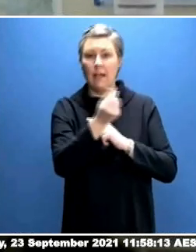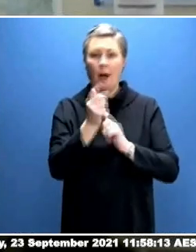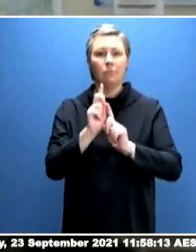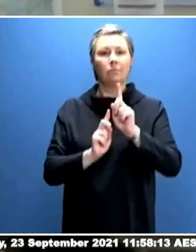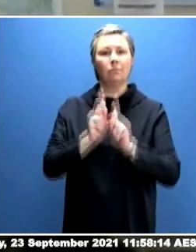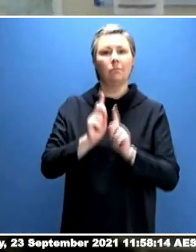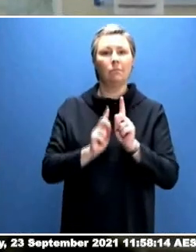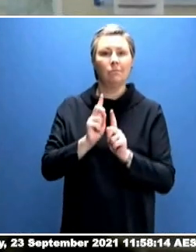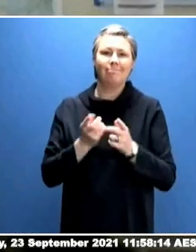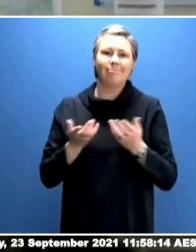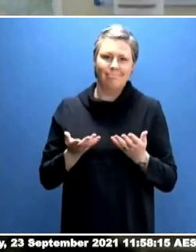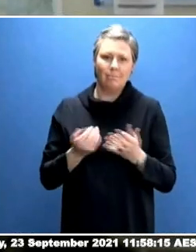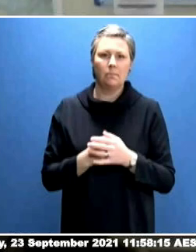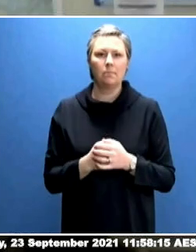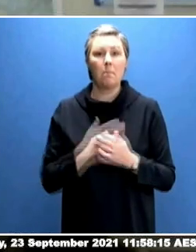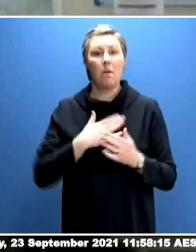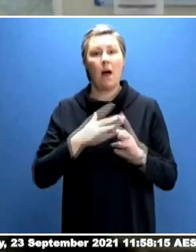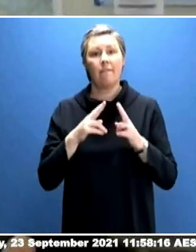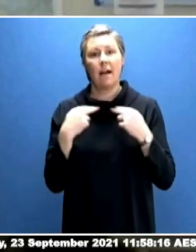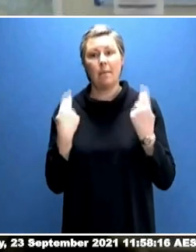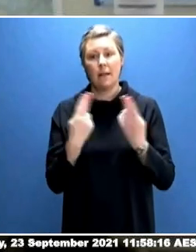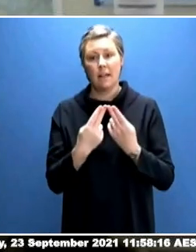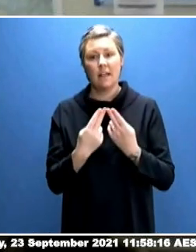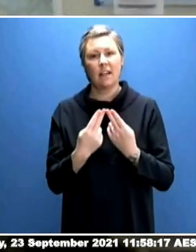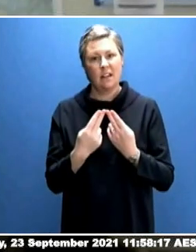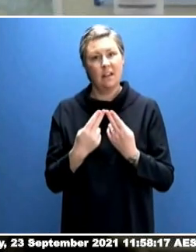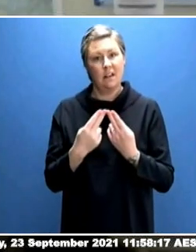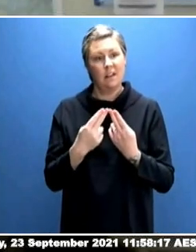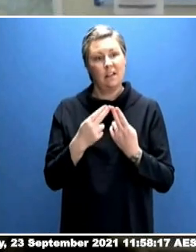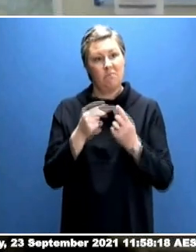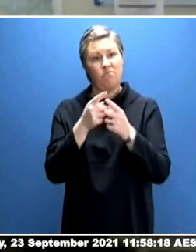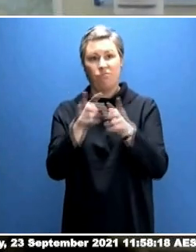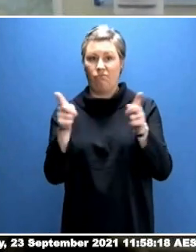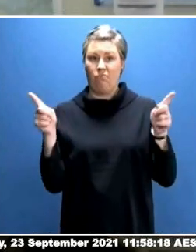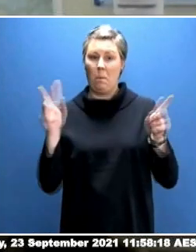My family does include having experiences of, for example,